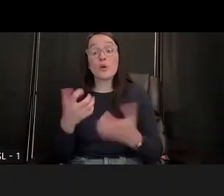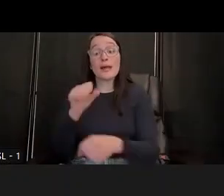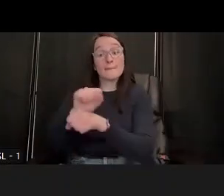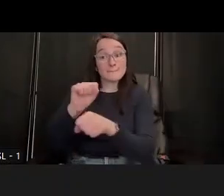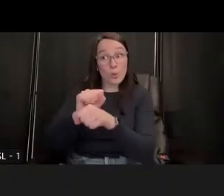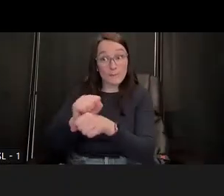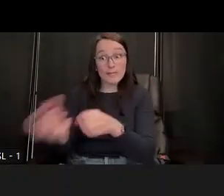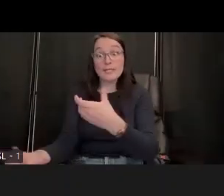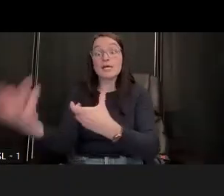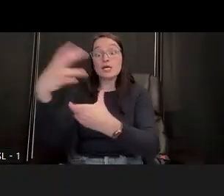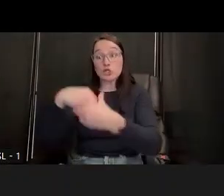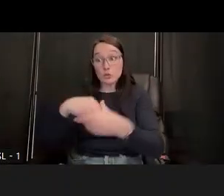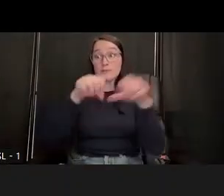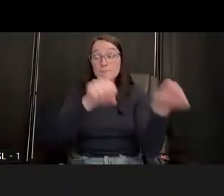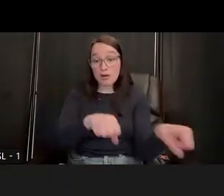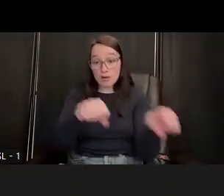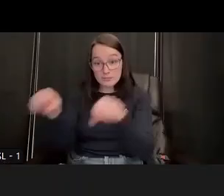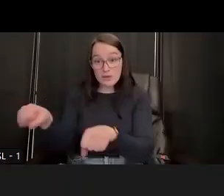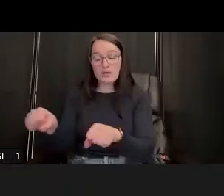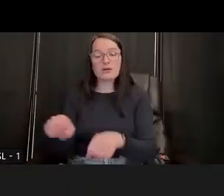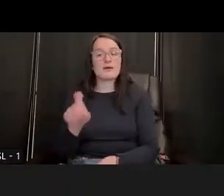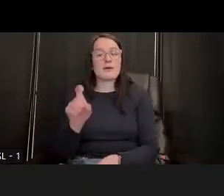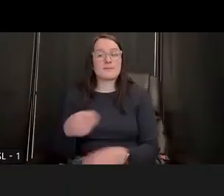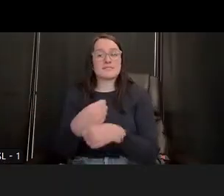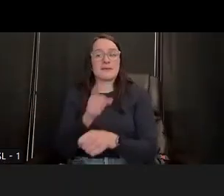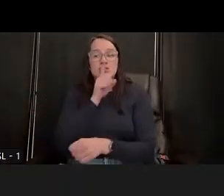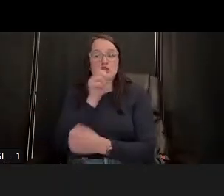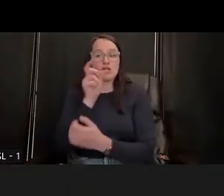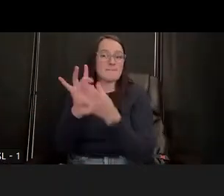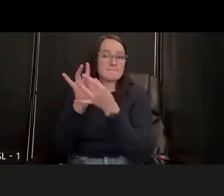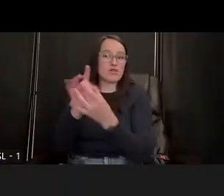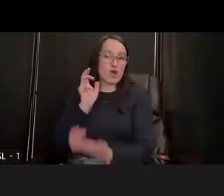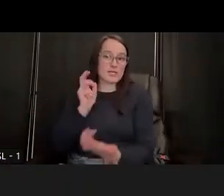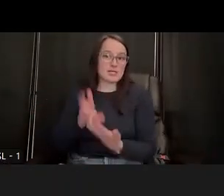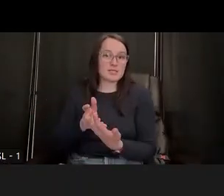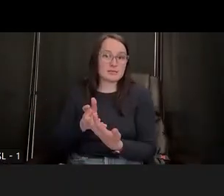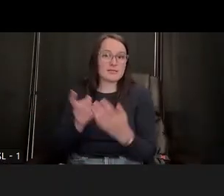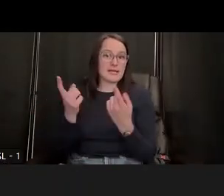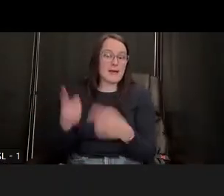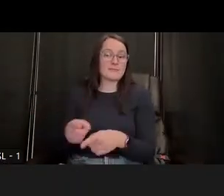first, not just access because belonging is not ex accidental. It is designed, it is an intentional